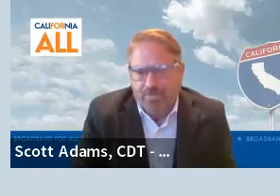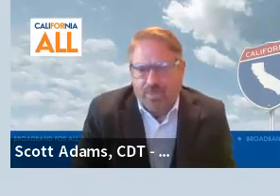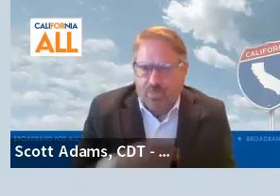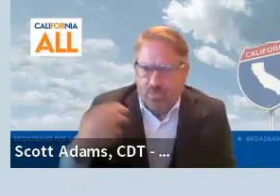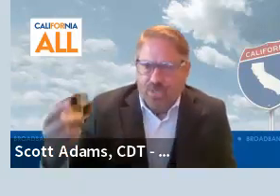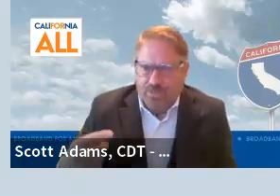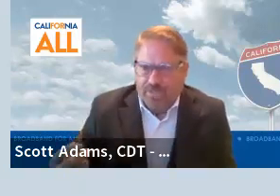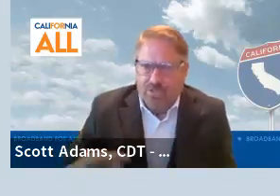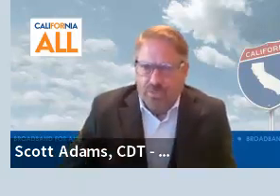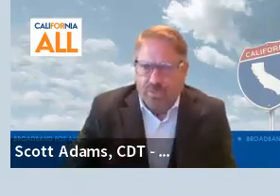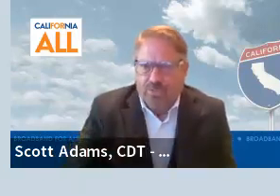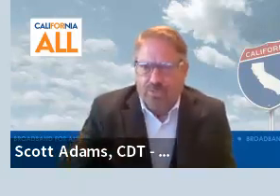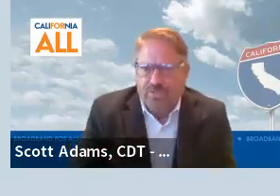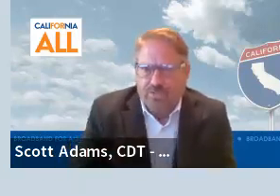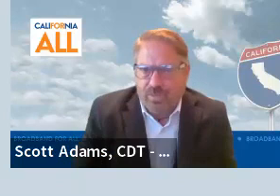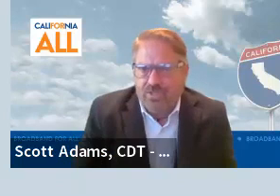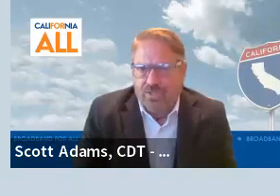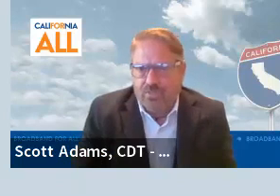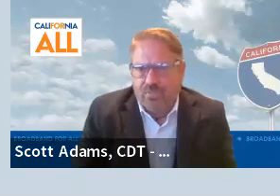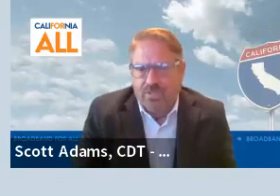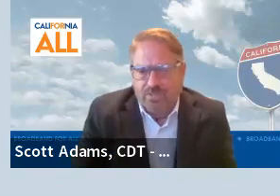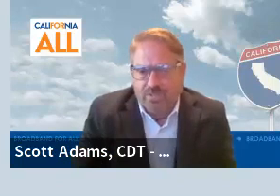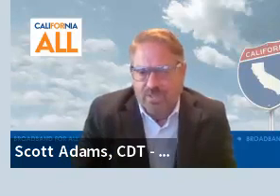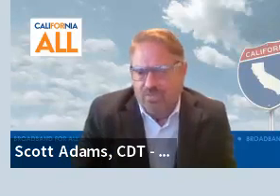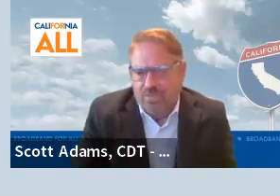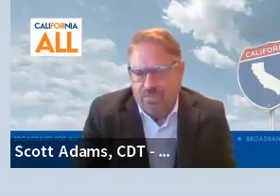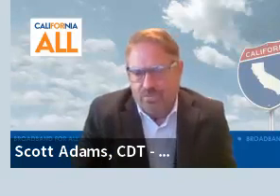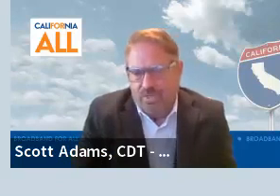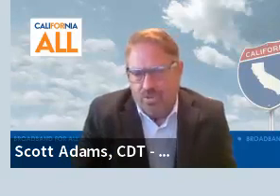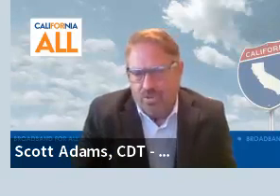But we wanted to make sure we went through this information, and to to make sure folks knew we